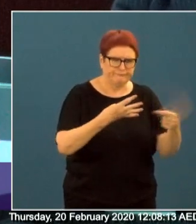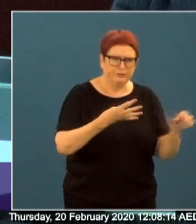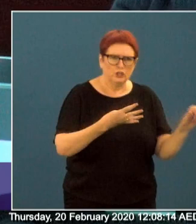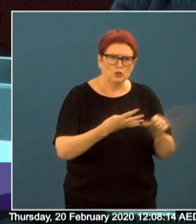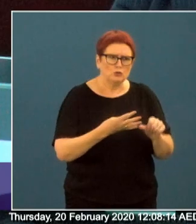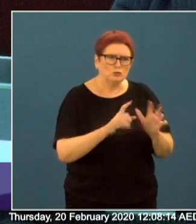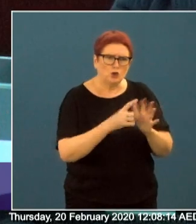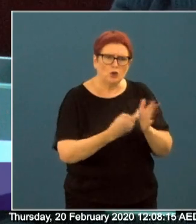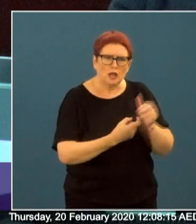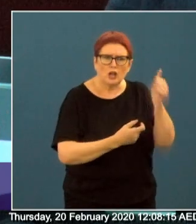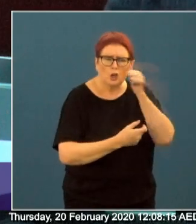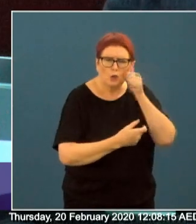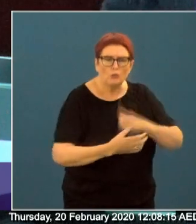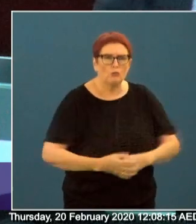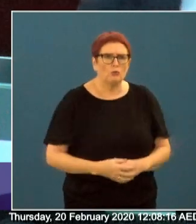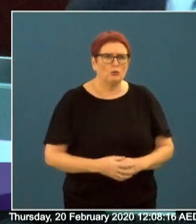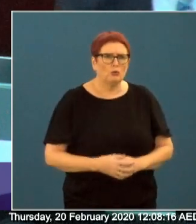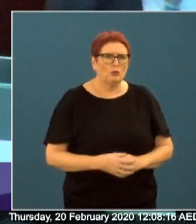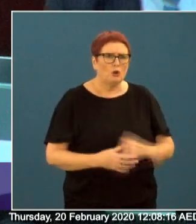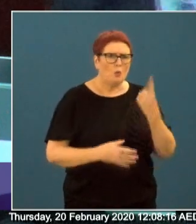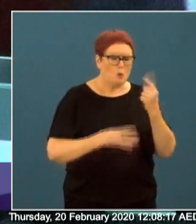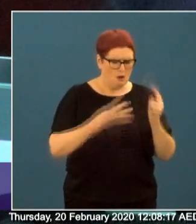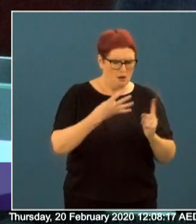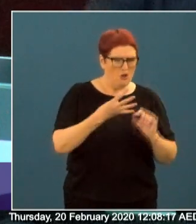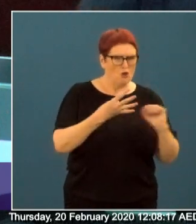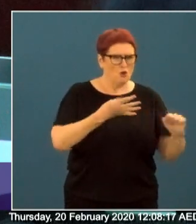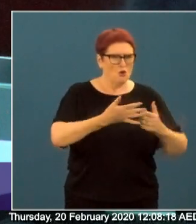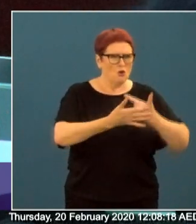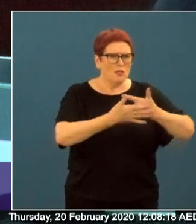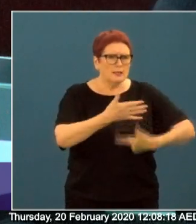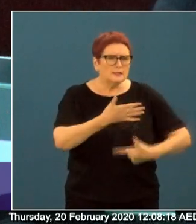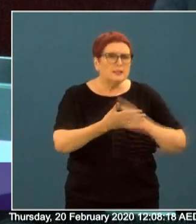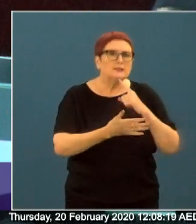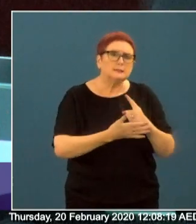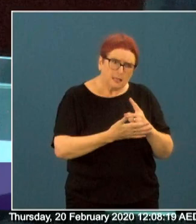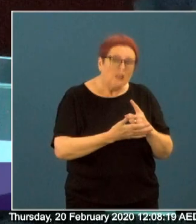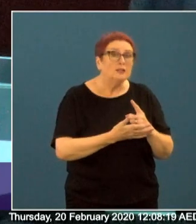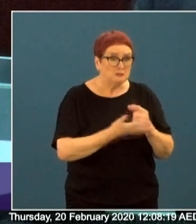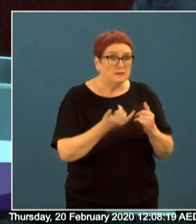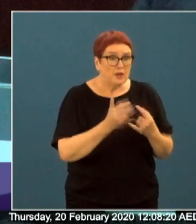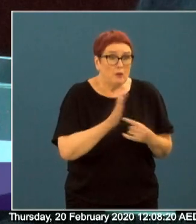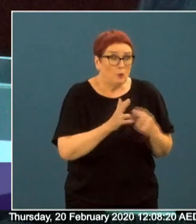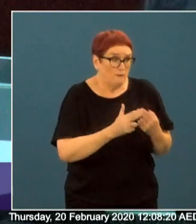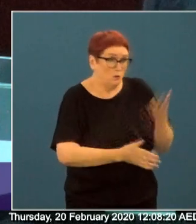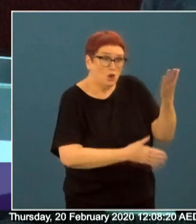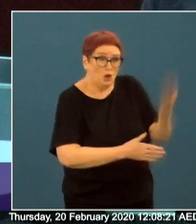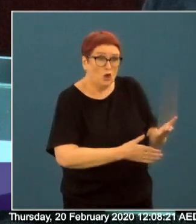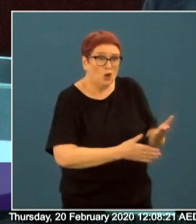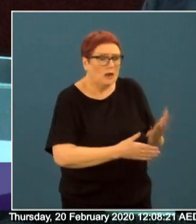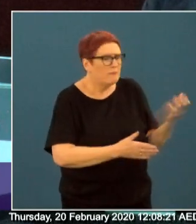And I think one of the last of the important items that she emphasised that was a matter of importance to her was dementia and Alzheimer's.